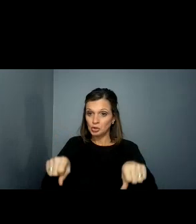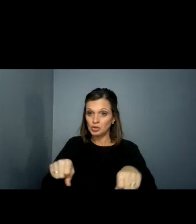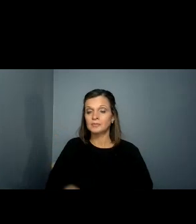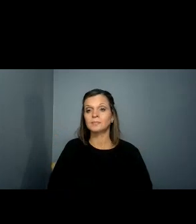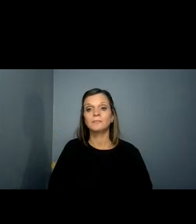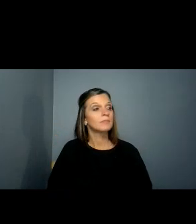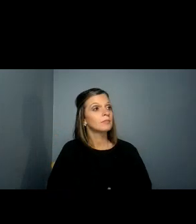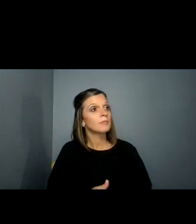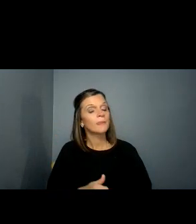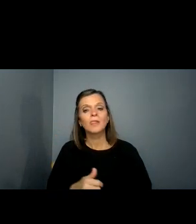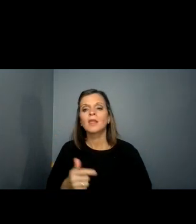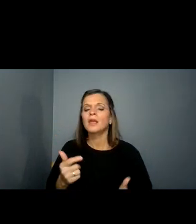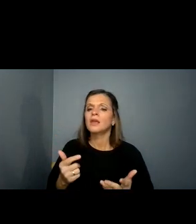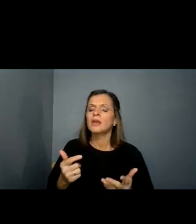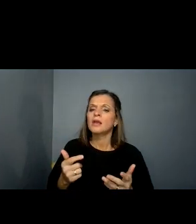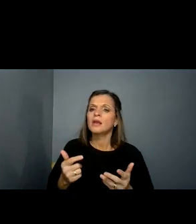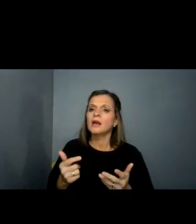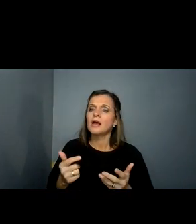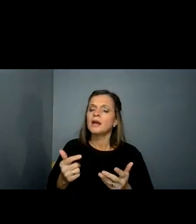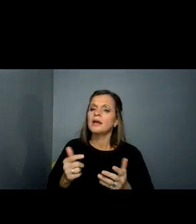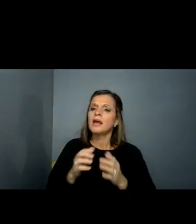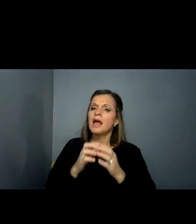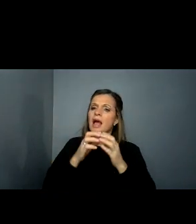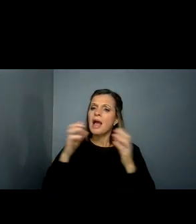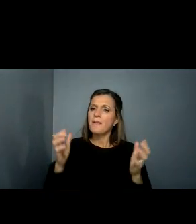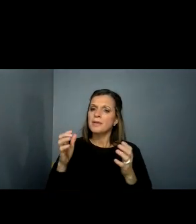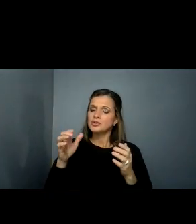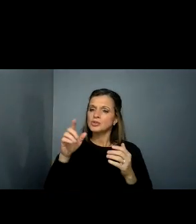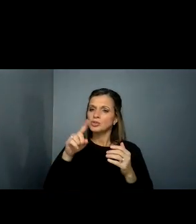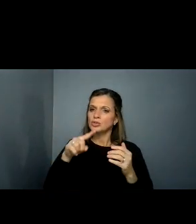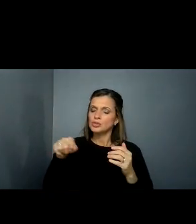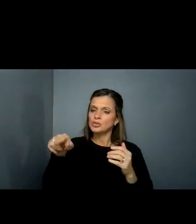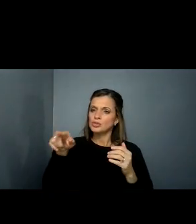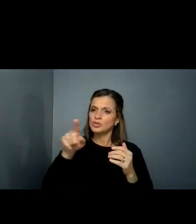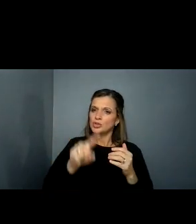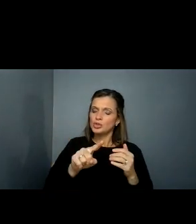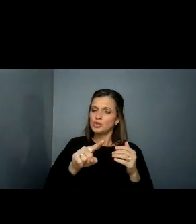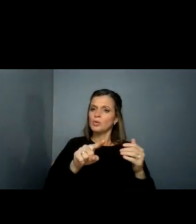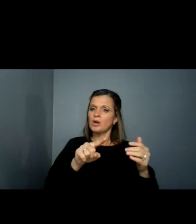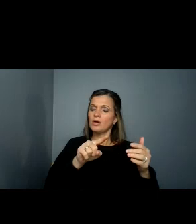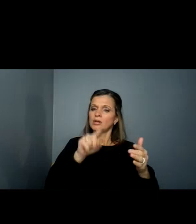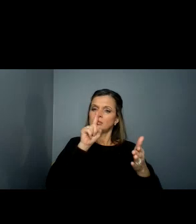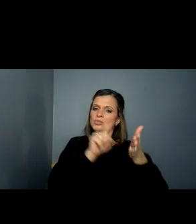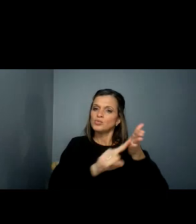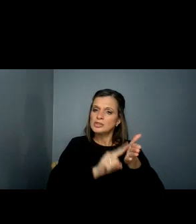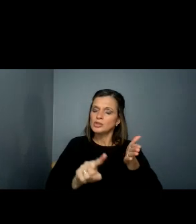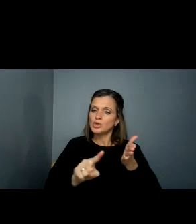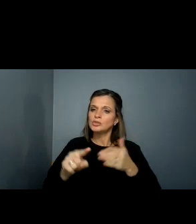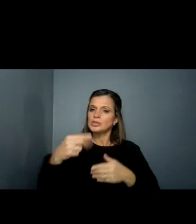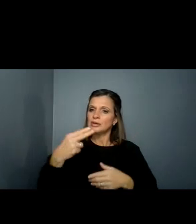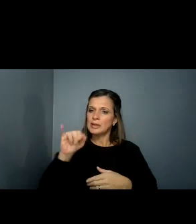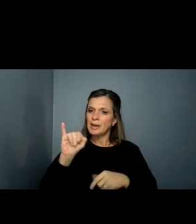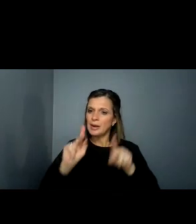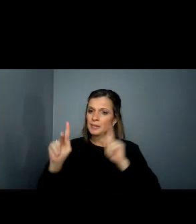Go ahead. How deep do you delve in a history on on the hearing, a pair of people that you all see? Do you get pretty deep into their history